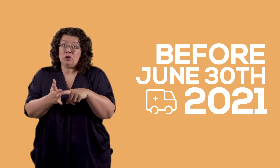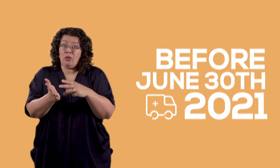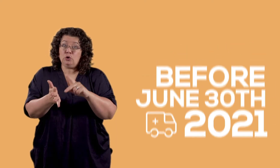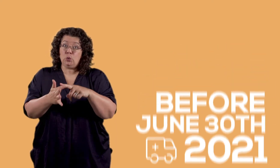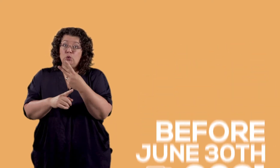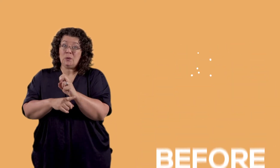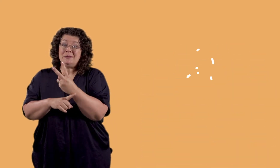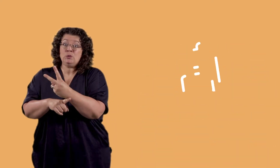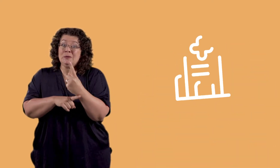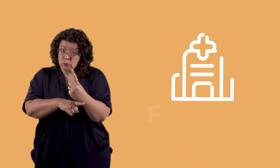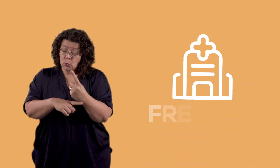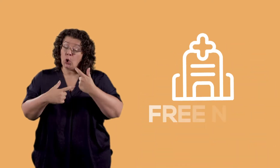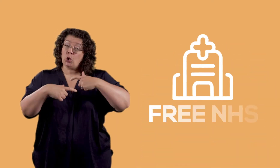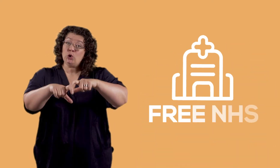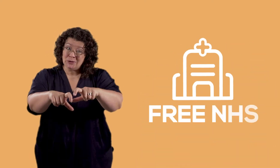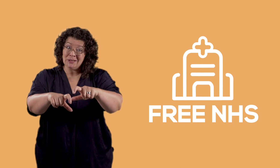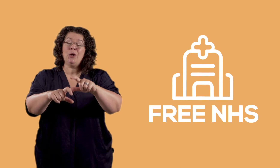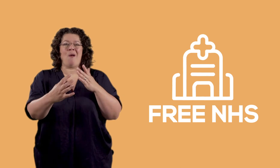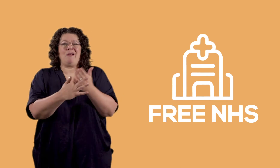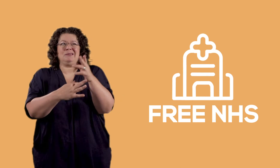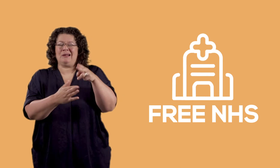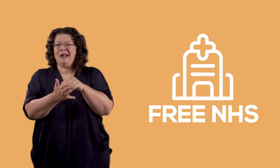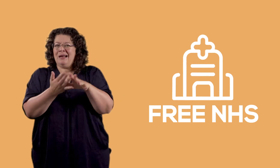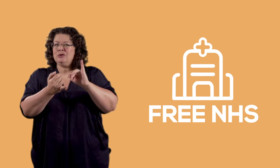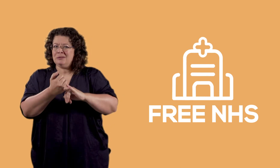to continue accessing NHS services free of charge.